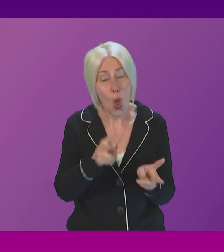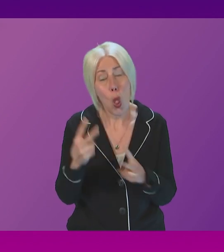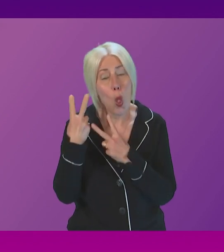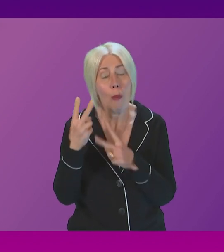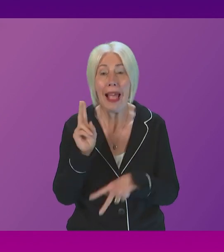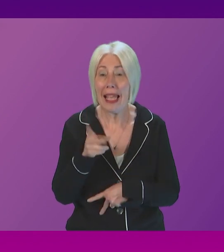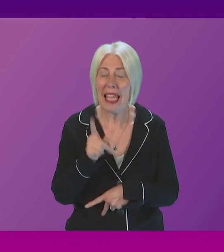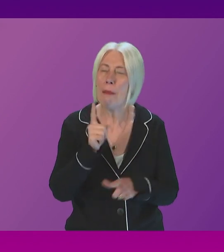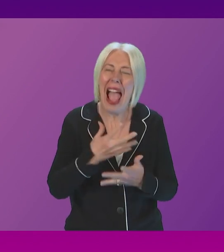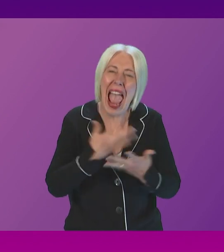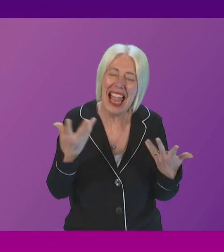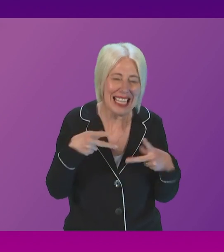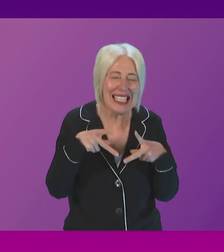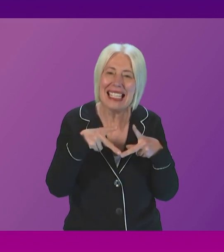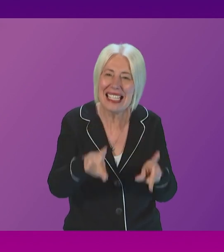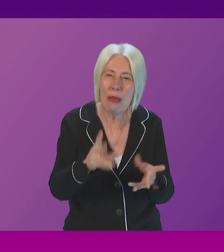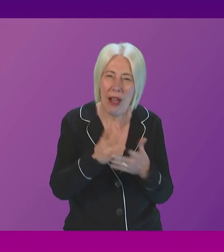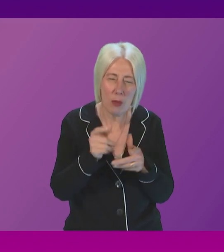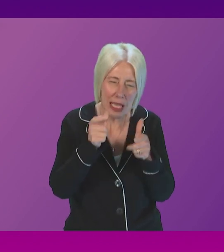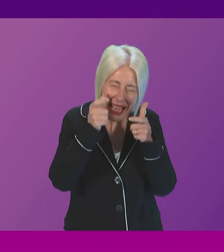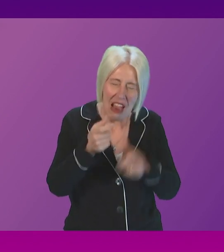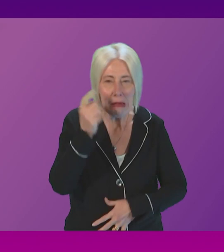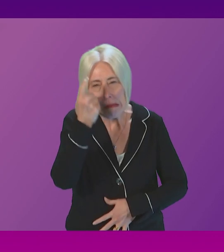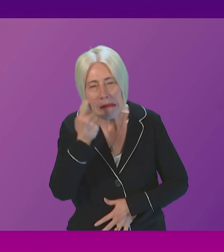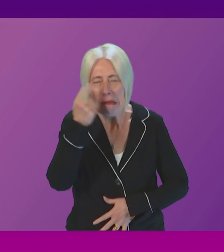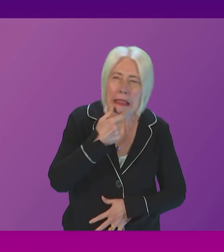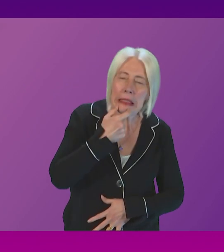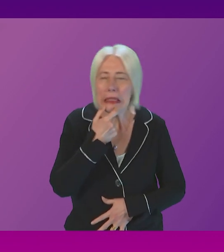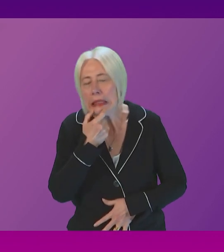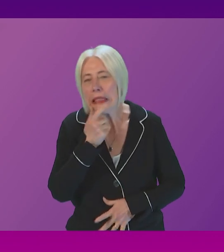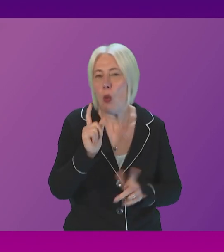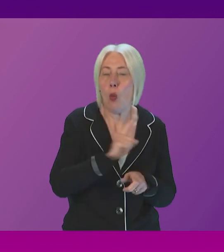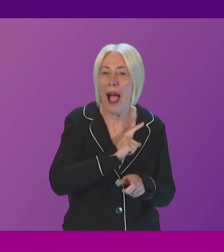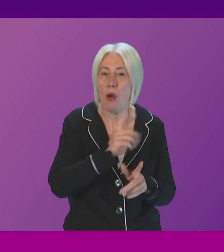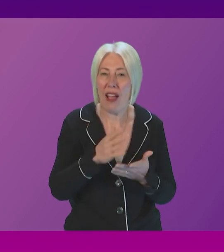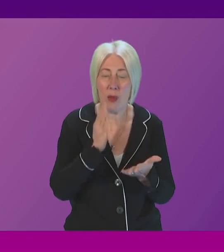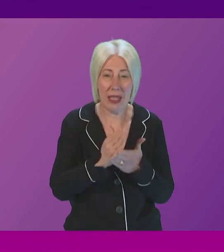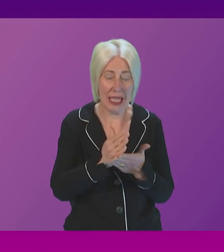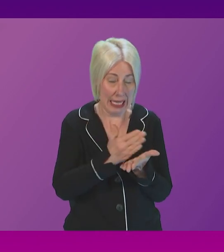such scheme would need to be carefully considered, because it would require a stark choice to be made